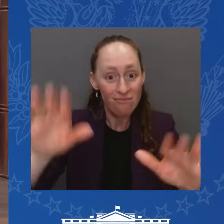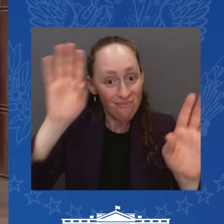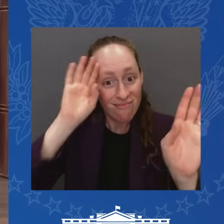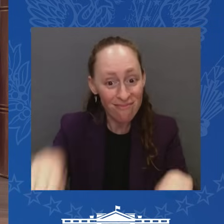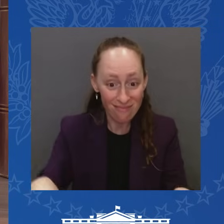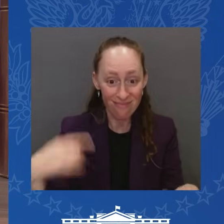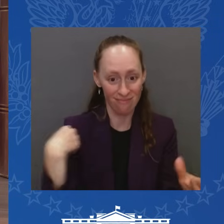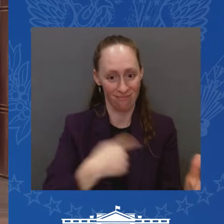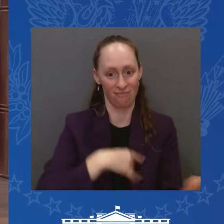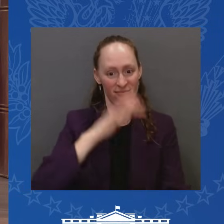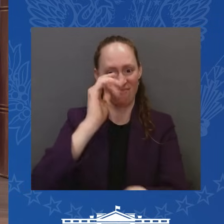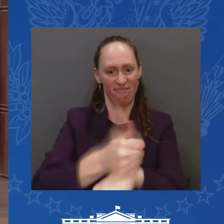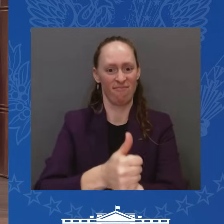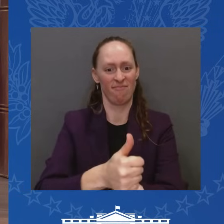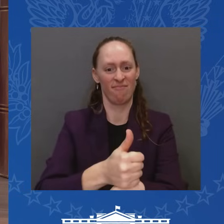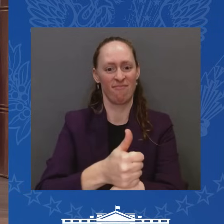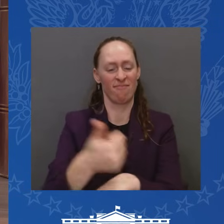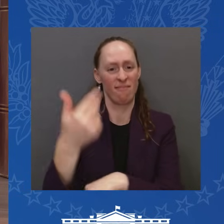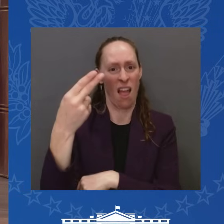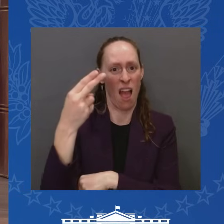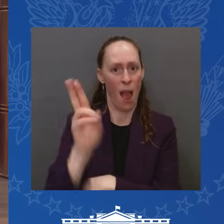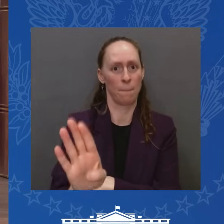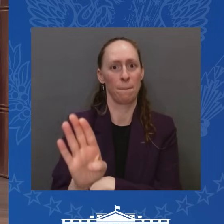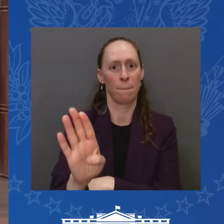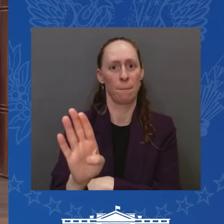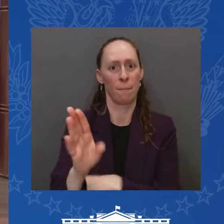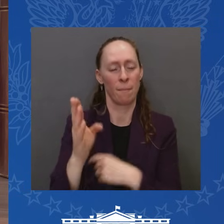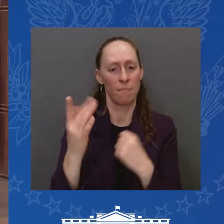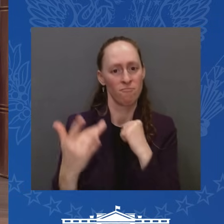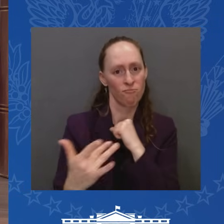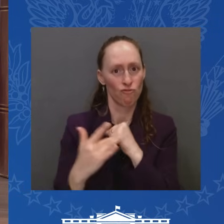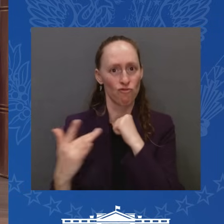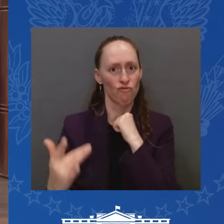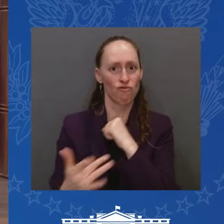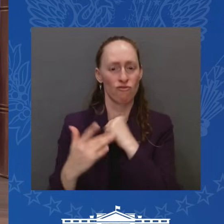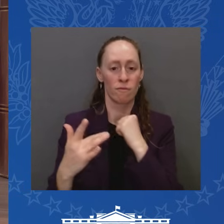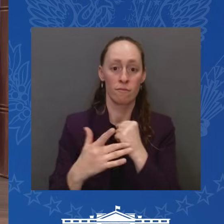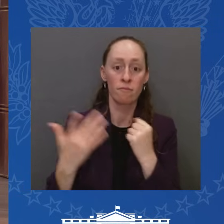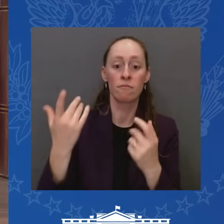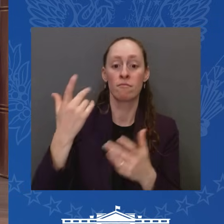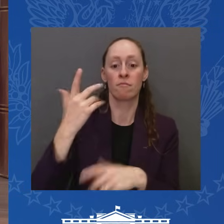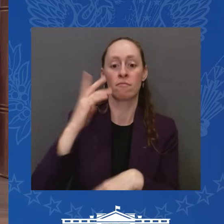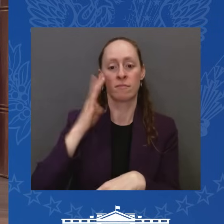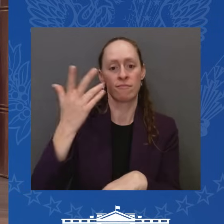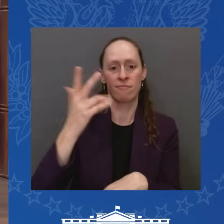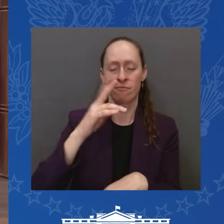local start-ups, major corporations, and our regional economic organizations,